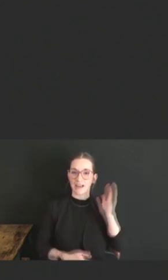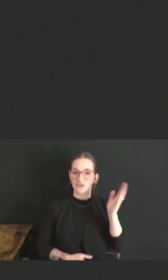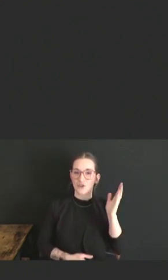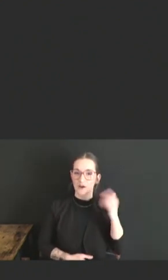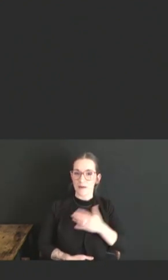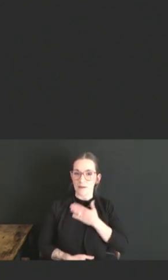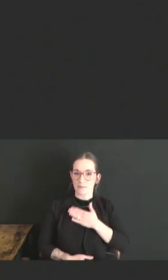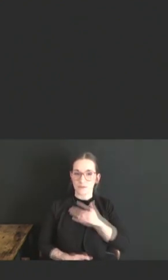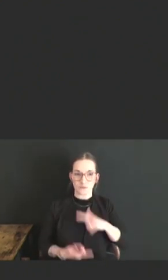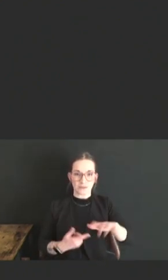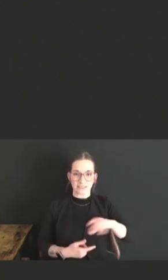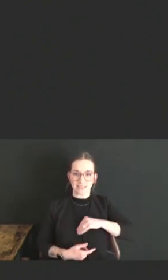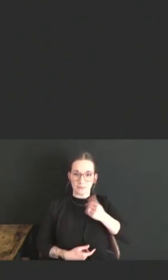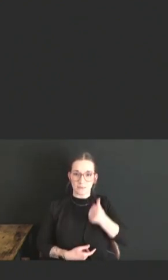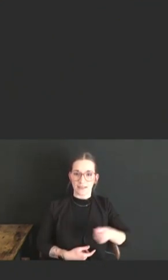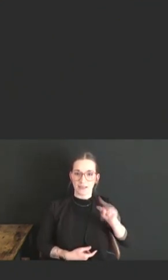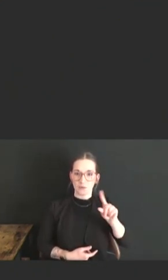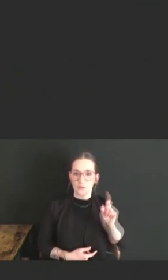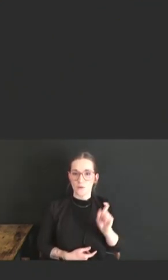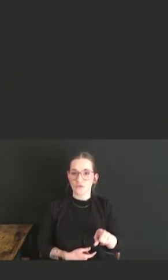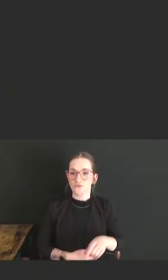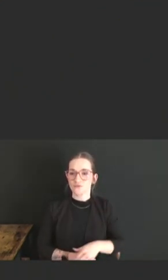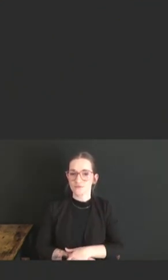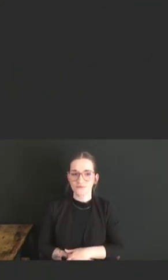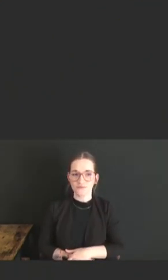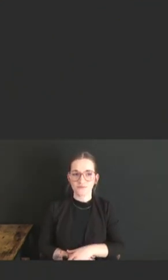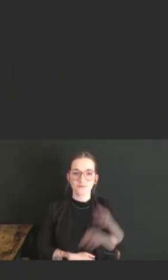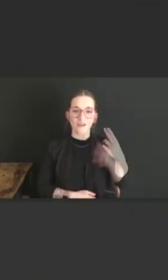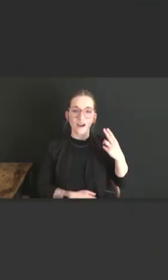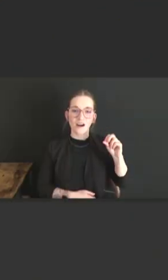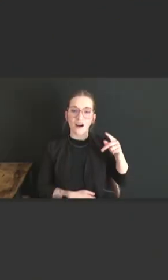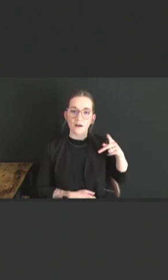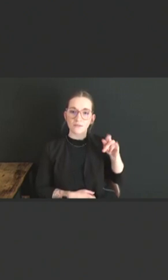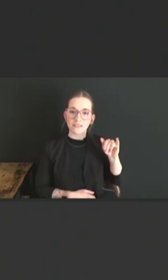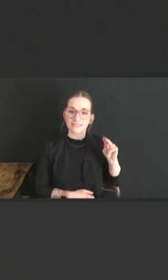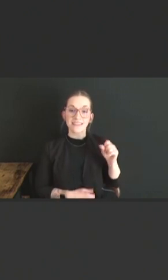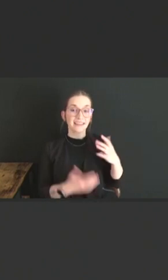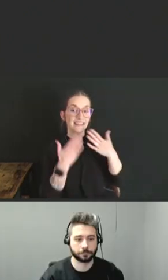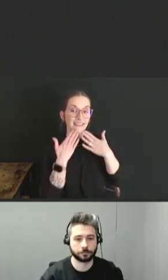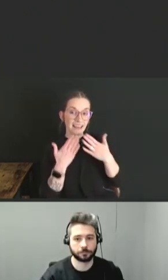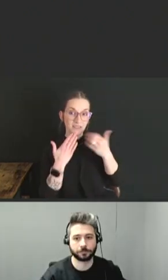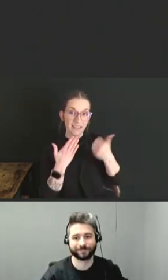Robert Hopkins: Thank you Ian. Are there any questions or comments from those on the call?